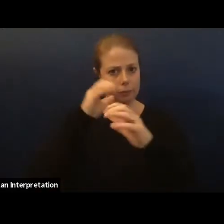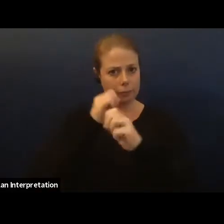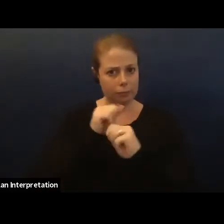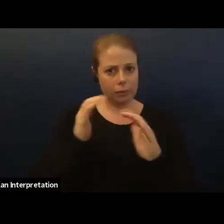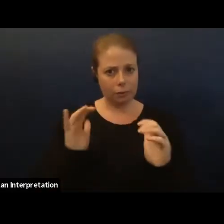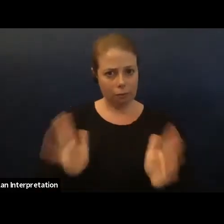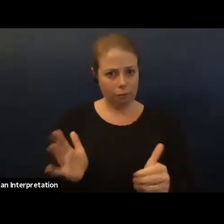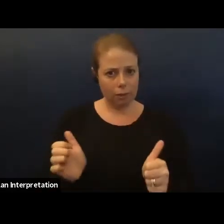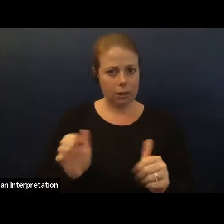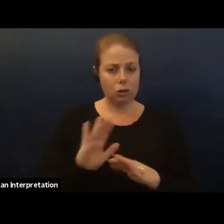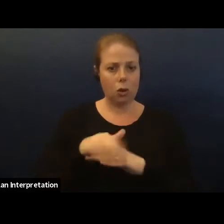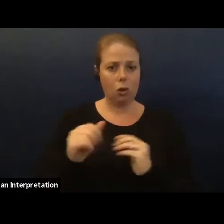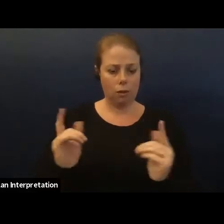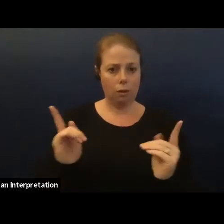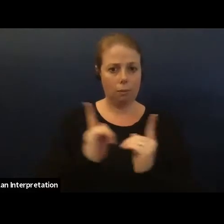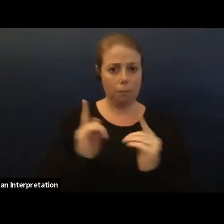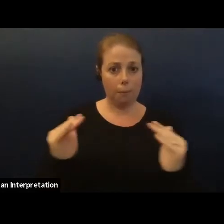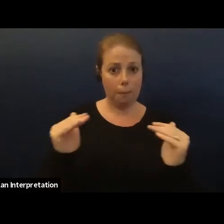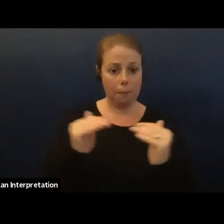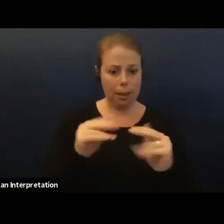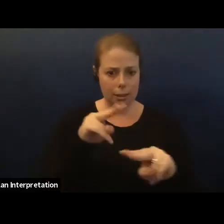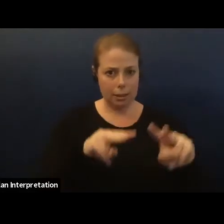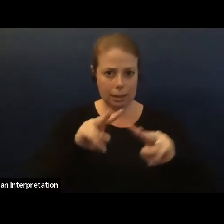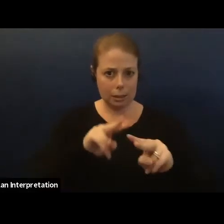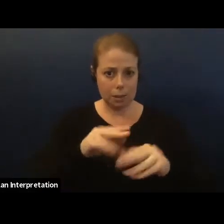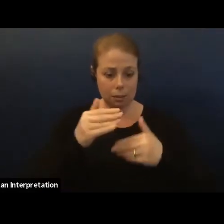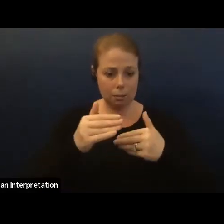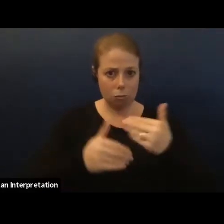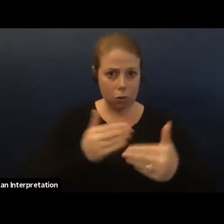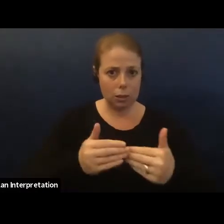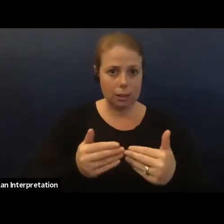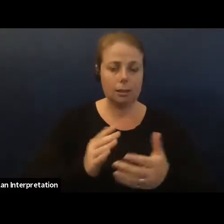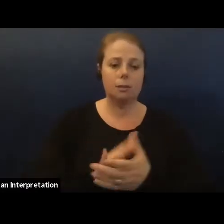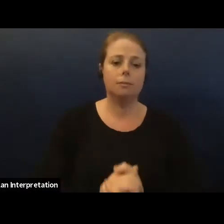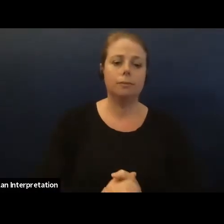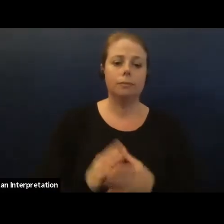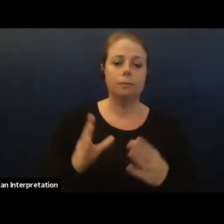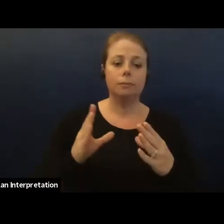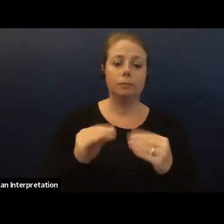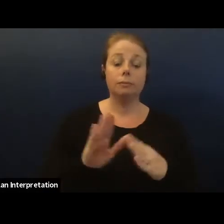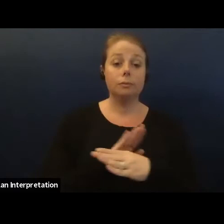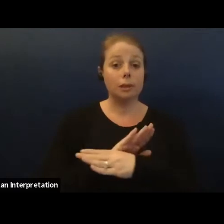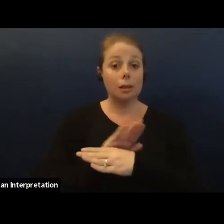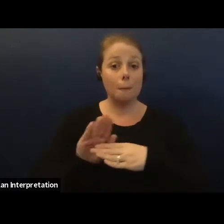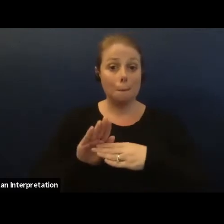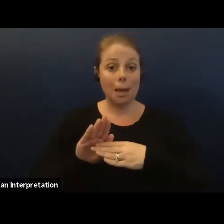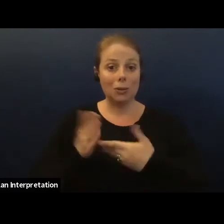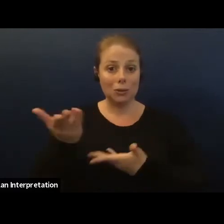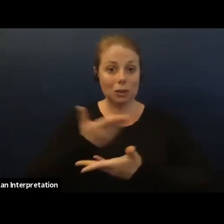We'll now move on to the panel discussion and audience questions. So just as a reminder,